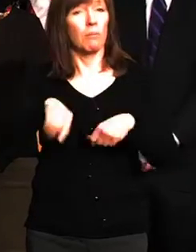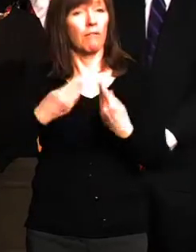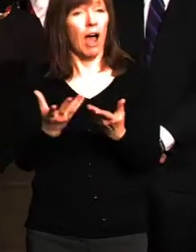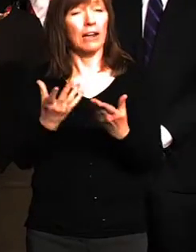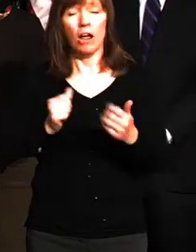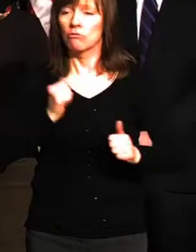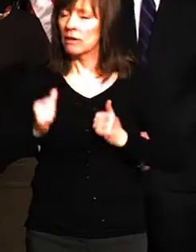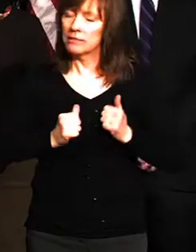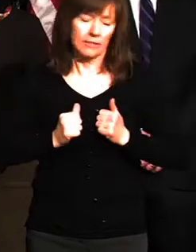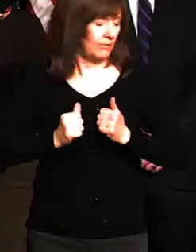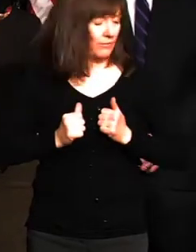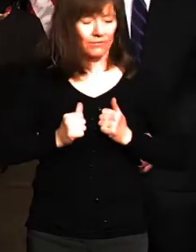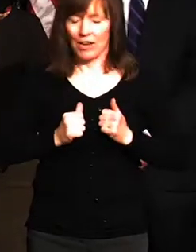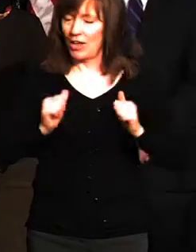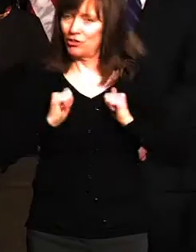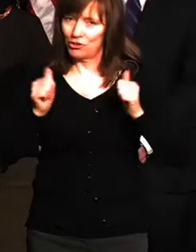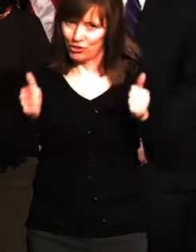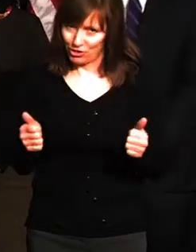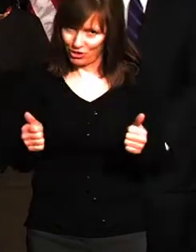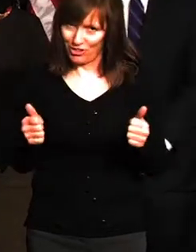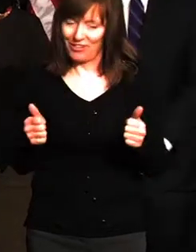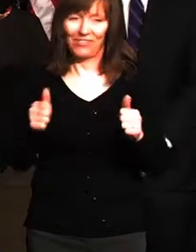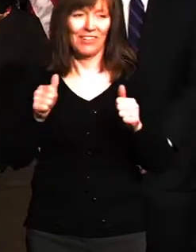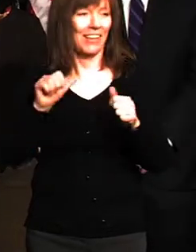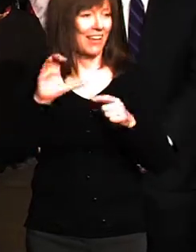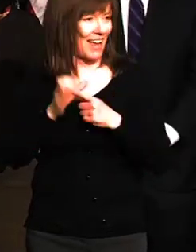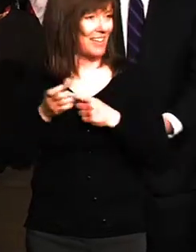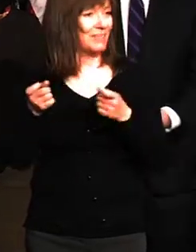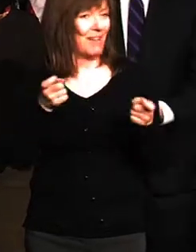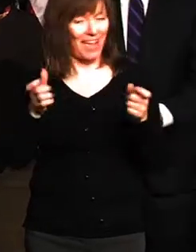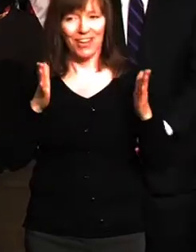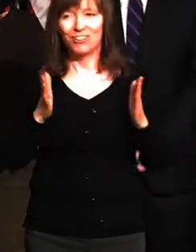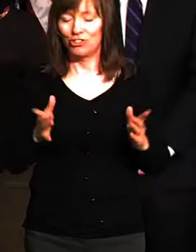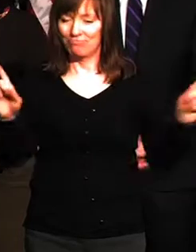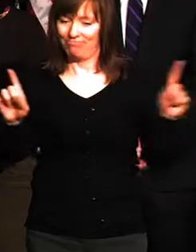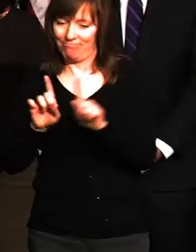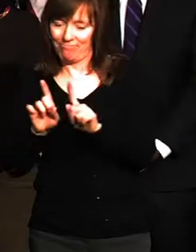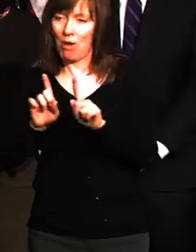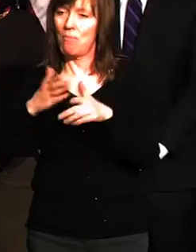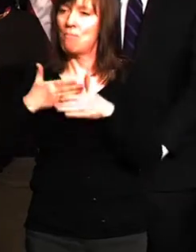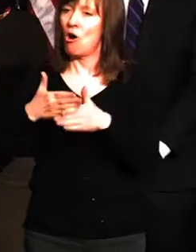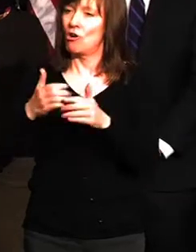case management who will partner with each family to identify their unique needs. There's